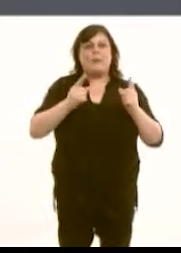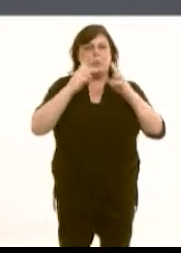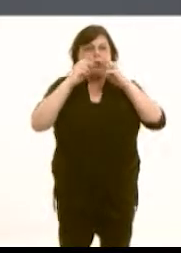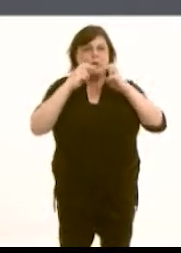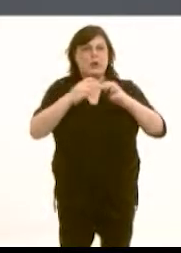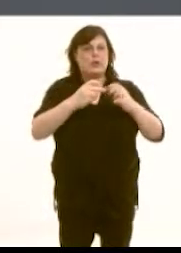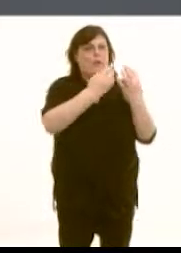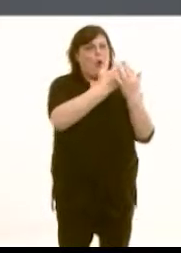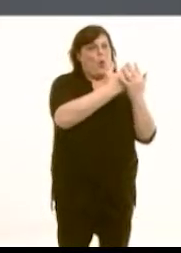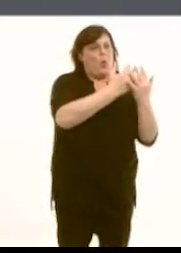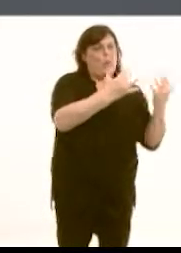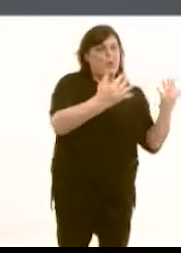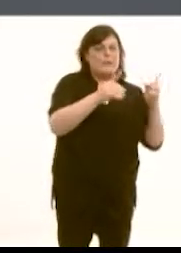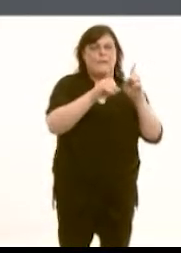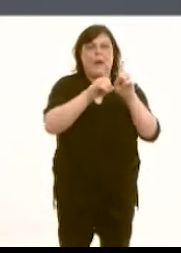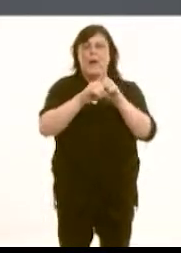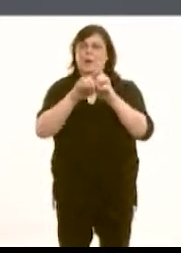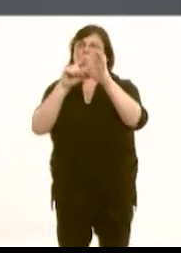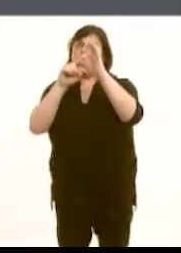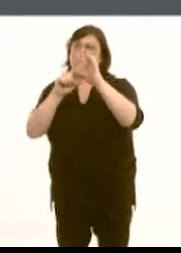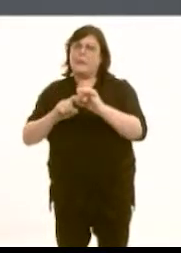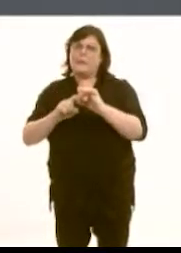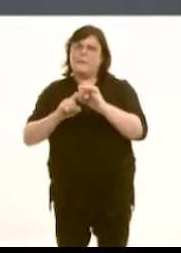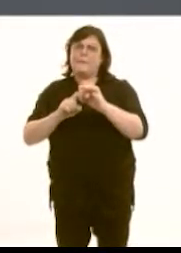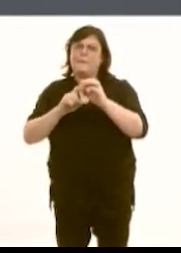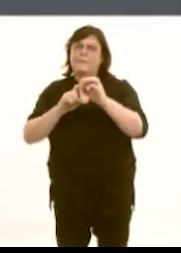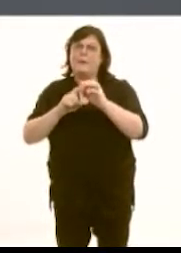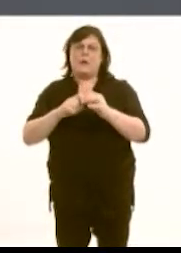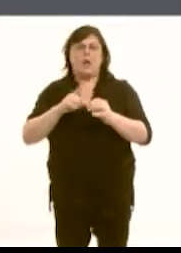and qualitative research of this nature shouldnít be dismissed.